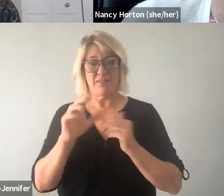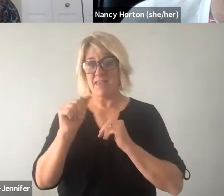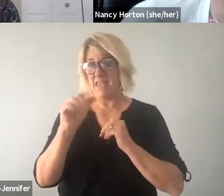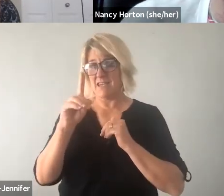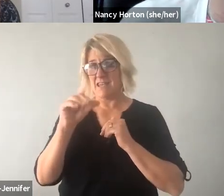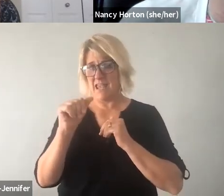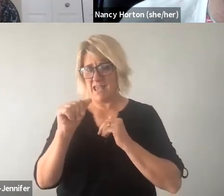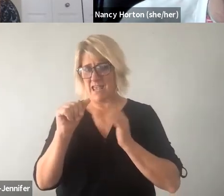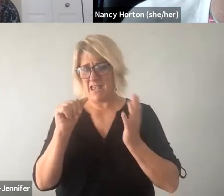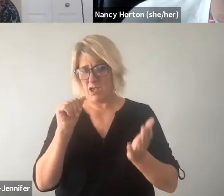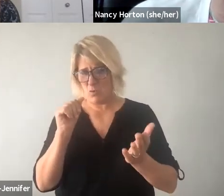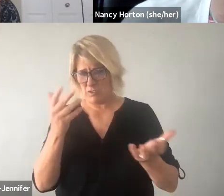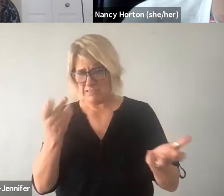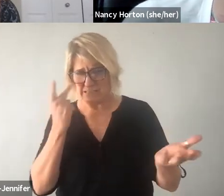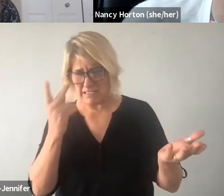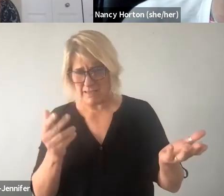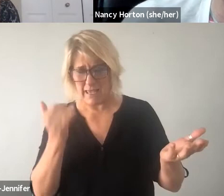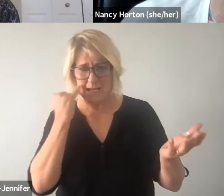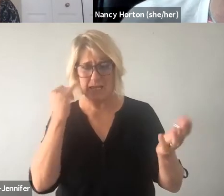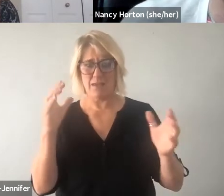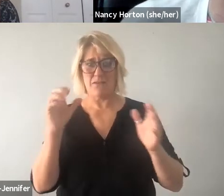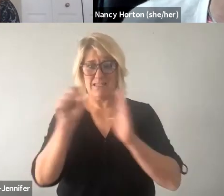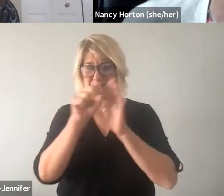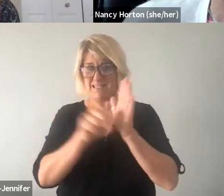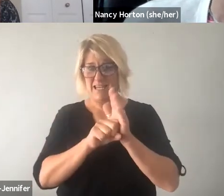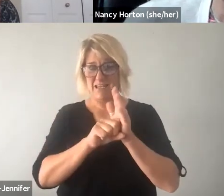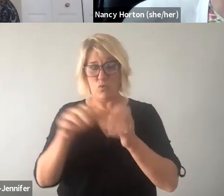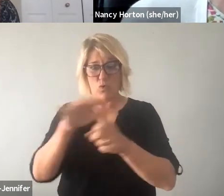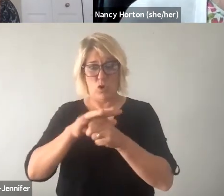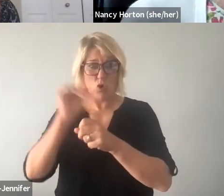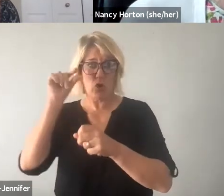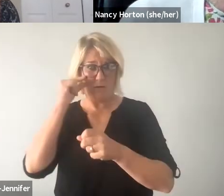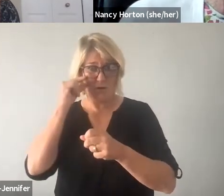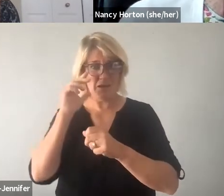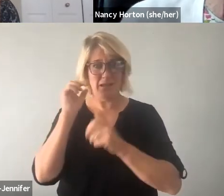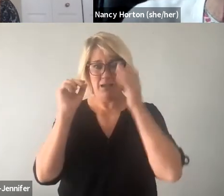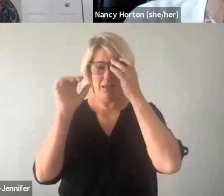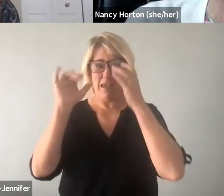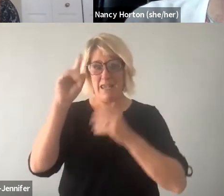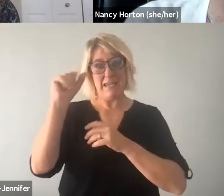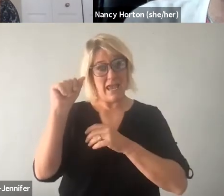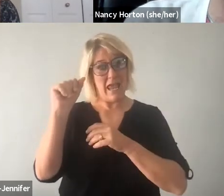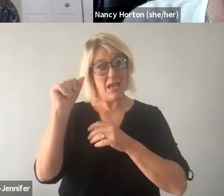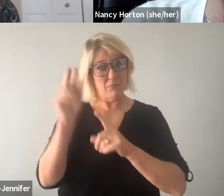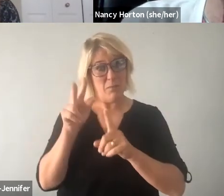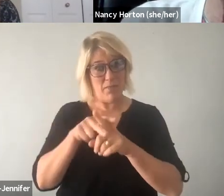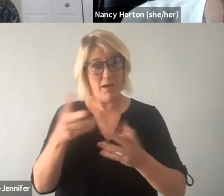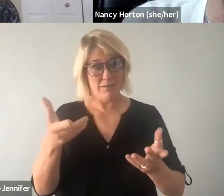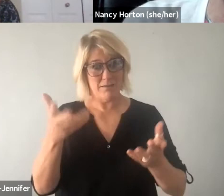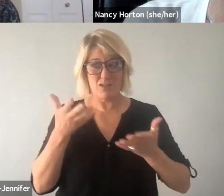sort of stuff to create a sort of vaccination site and the ADA is going to reach this. If this is the being